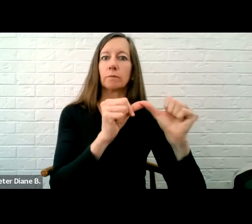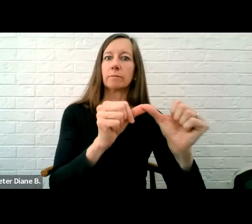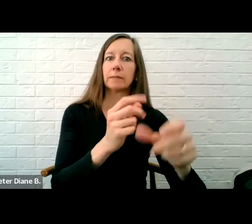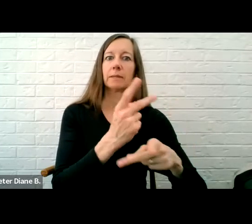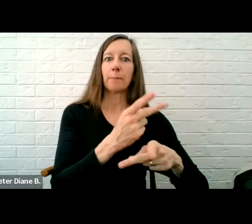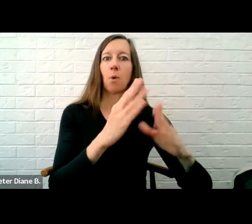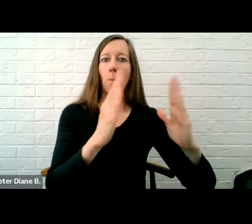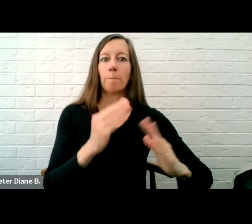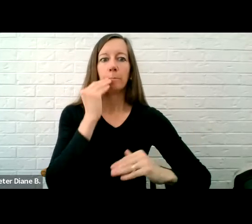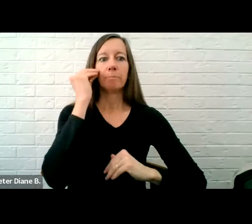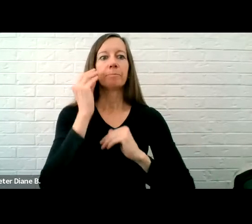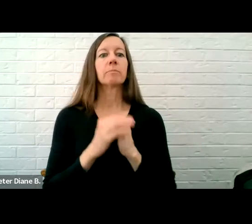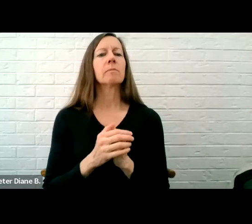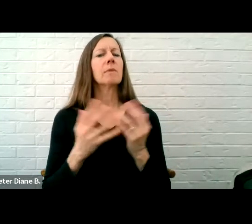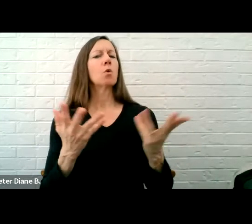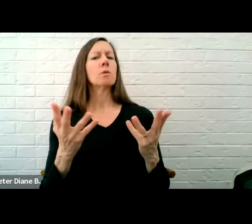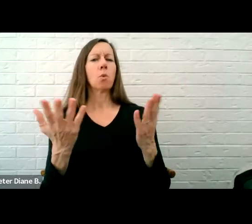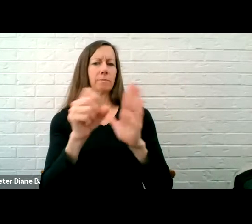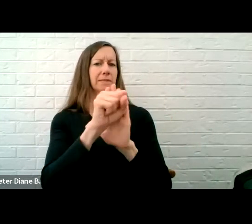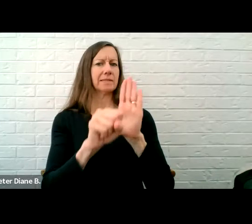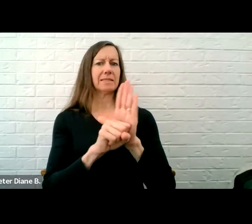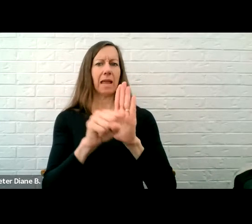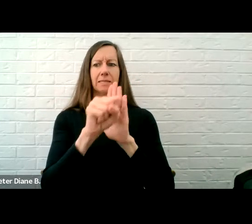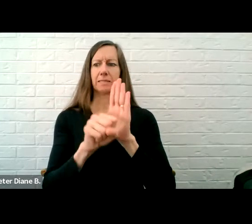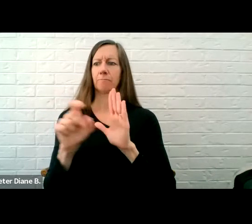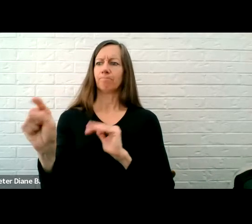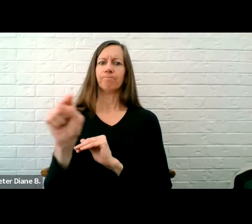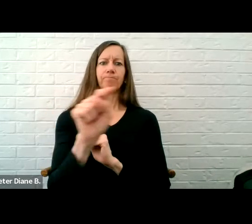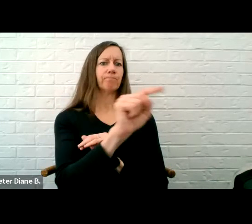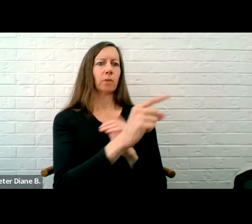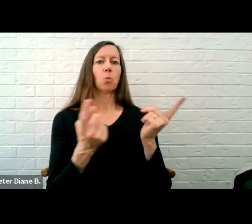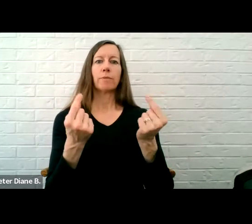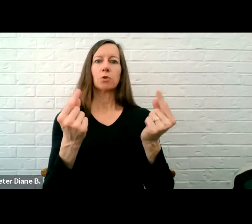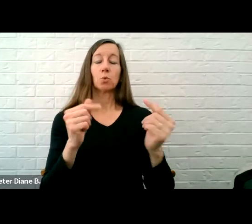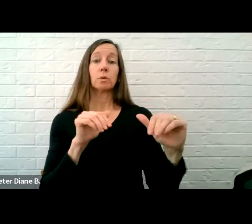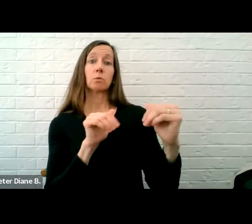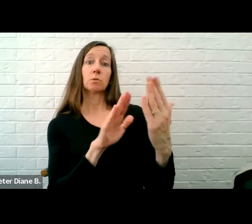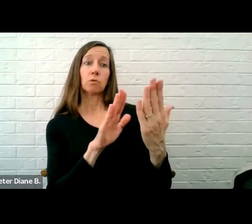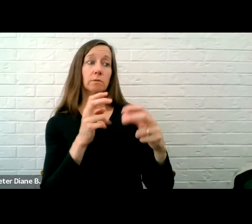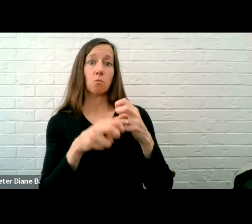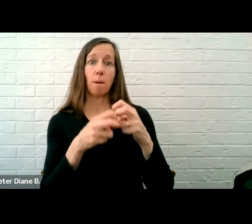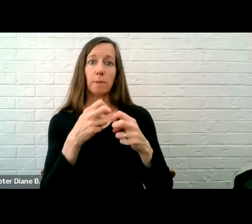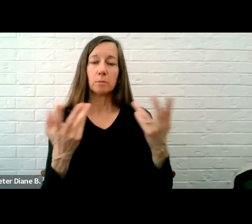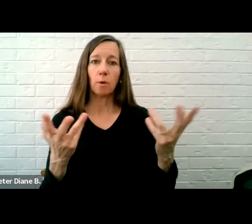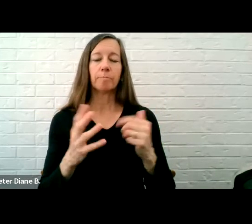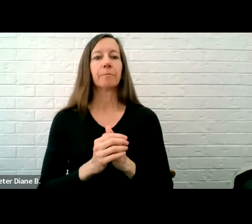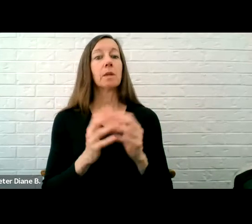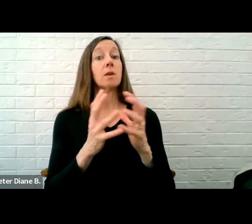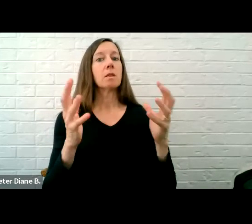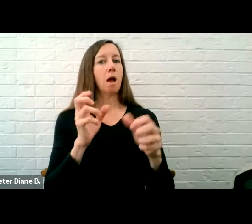So, what are States doing to address the housing issues? There's a lot of work to do, and I think that every State that you